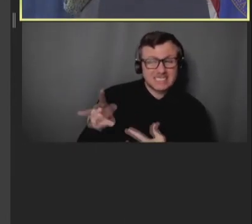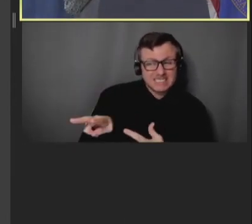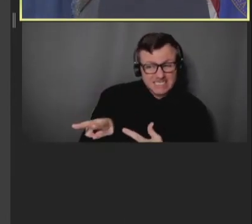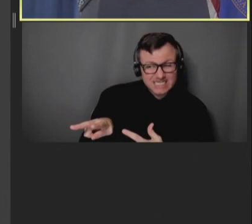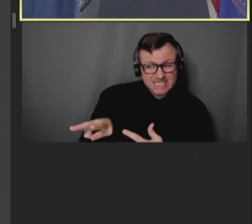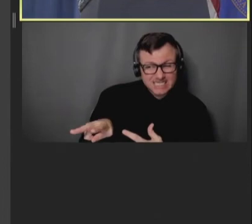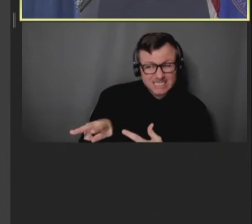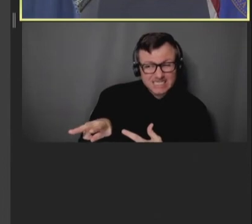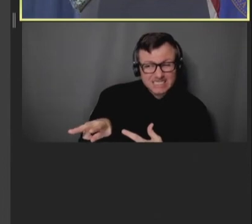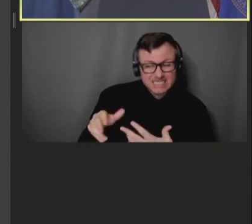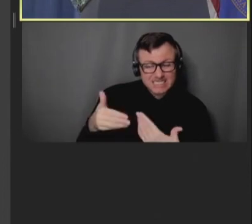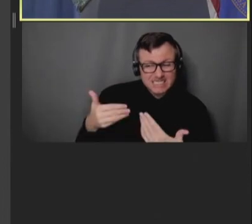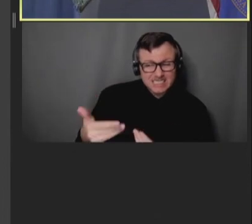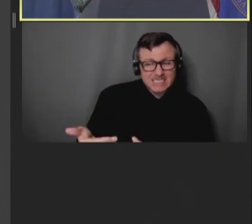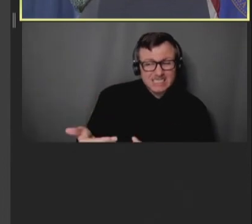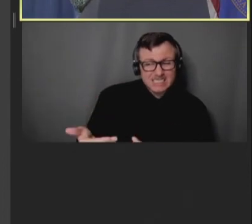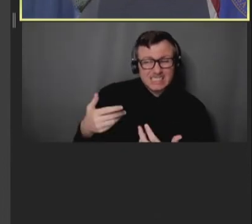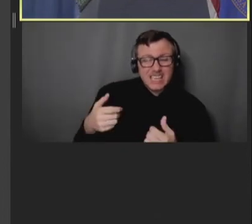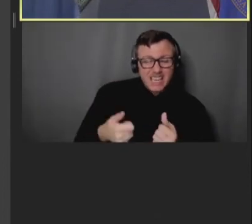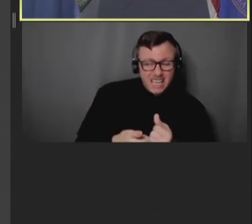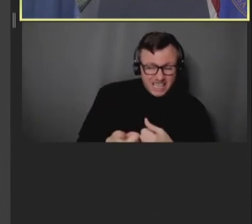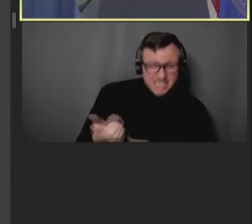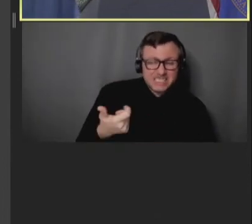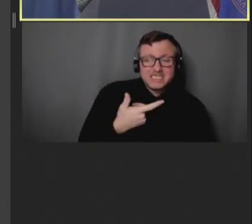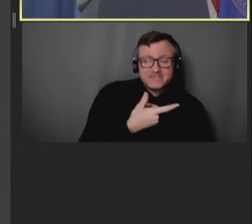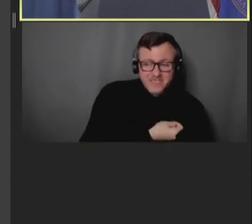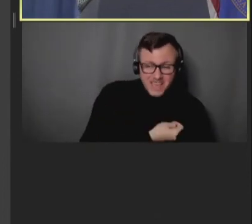one foot in front of the other and think that every vaccine in every arm helps every person.